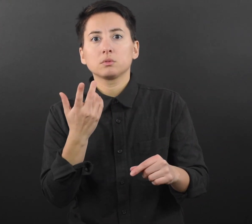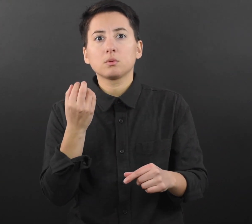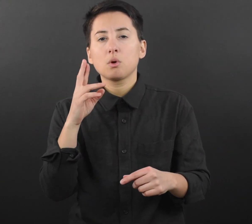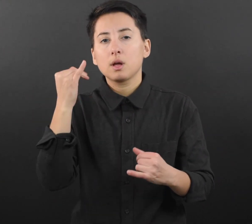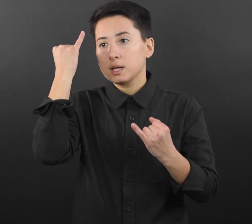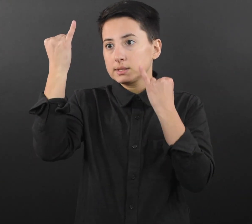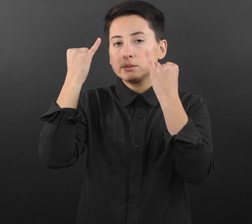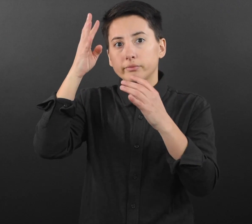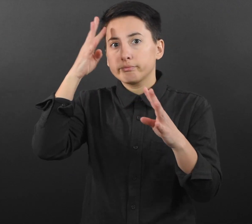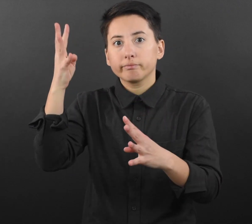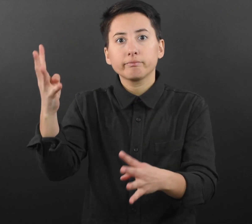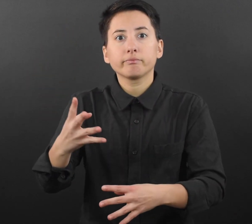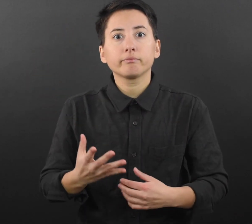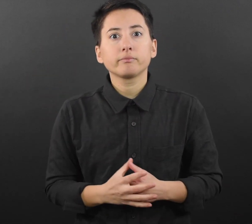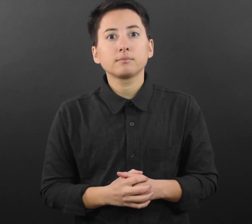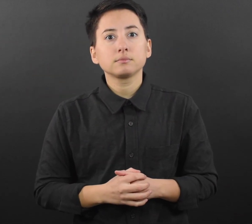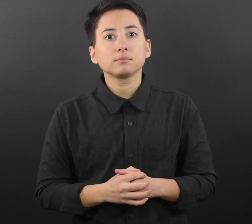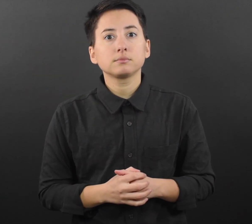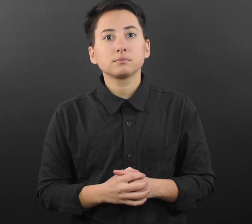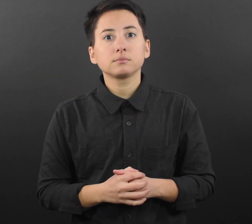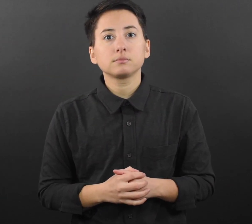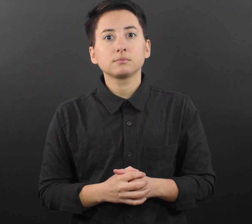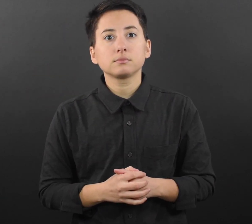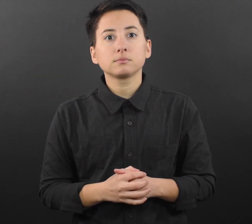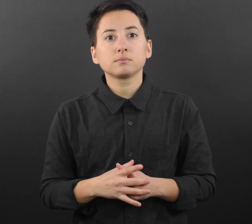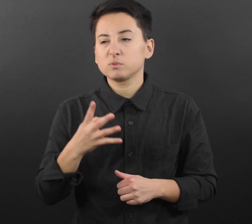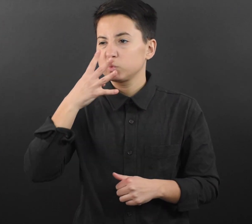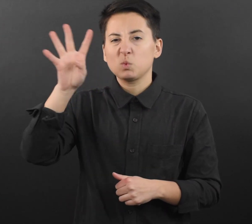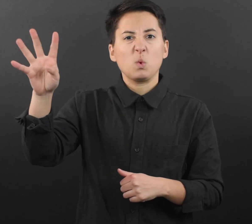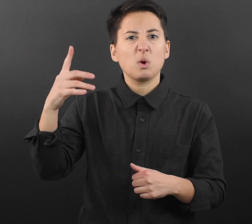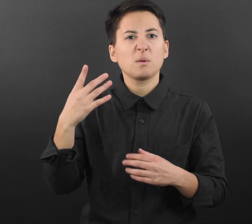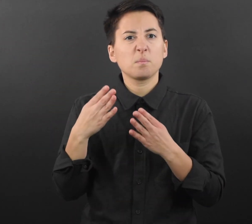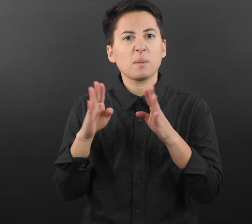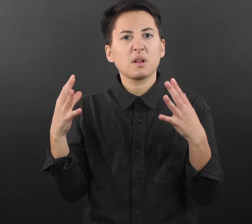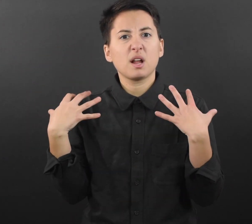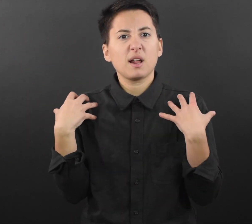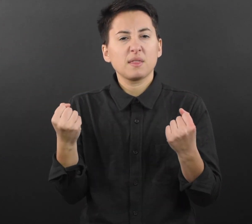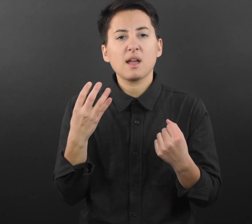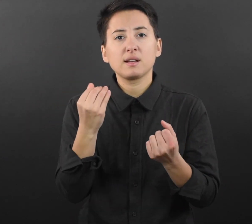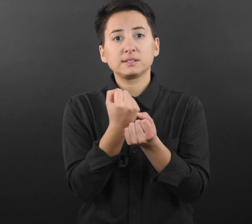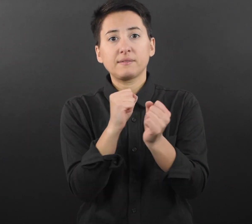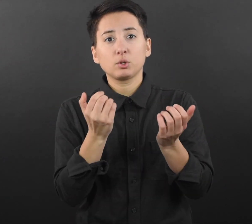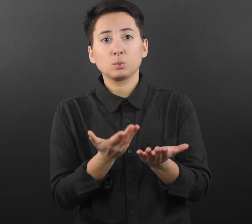unproven ideas; and ignoring public health and safety recommendations.